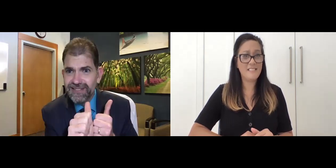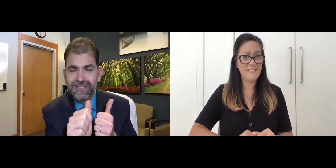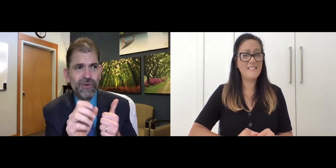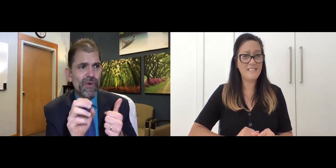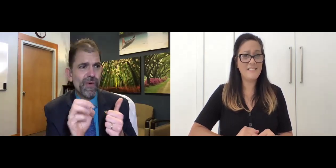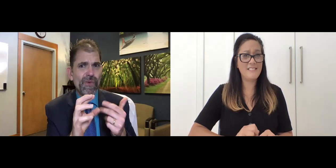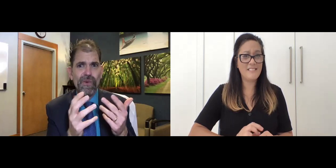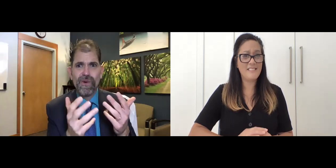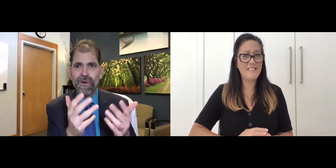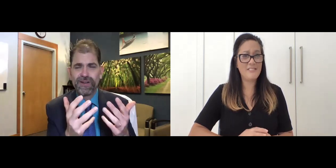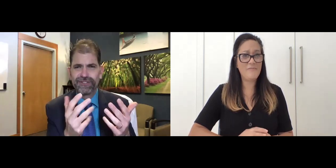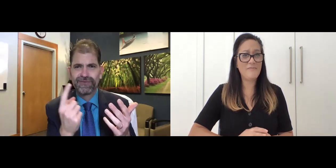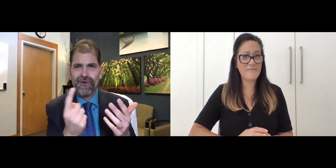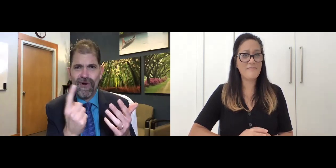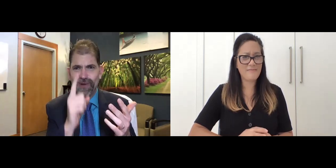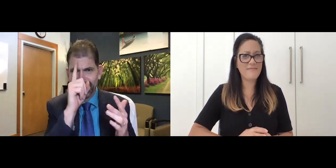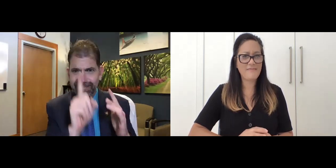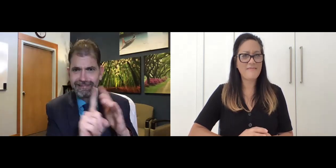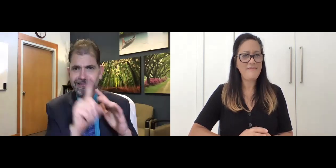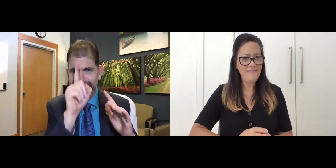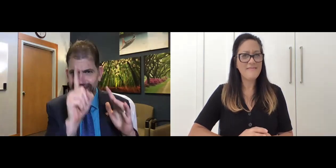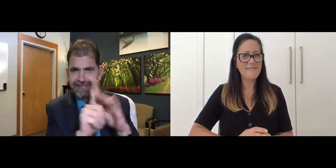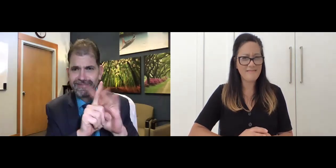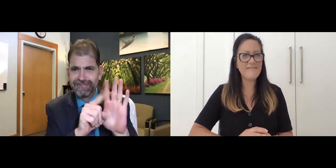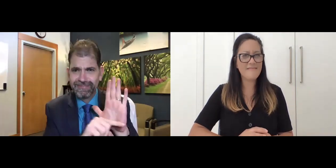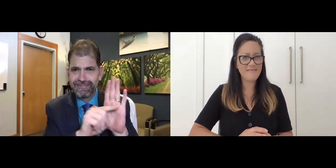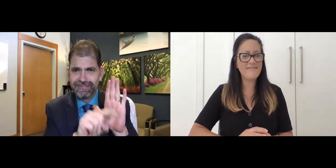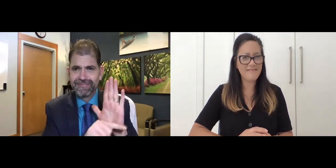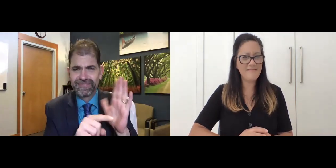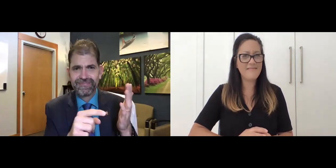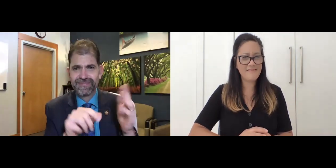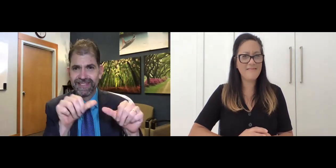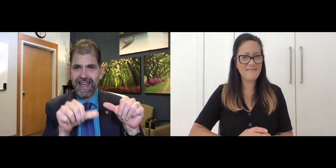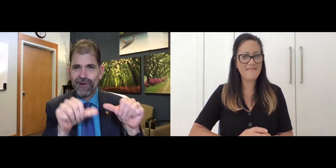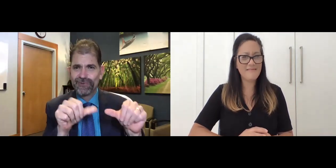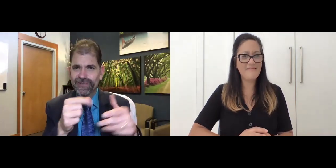and they you know they didn't know what would happen so